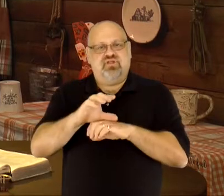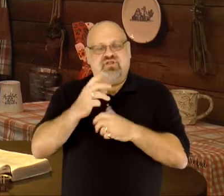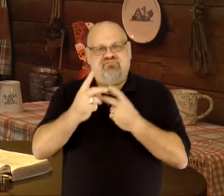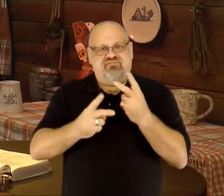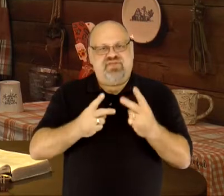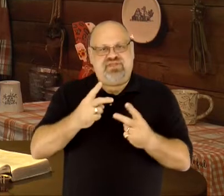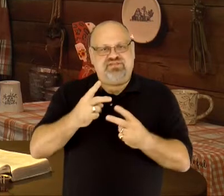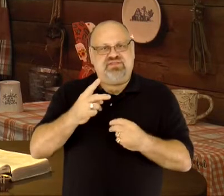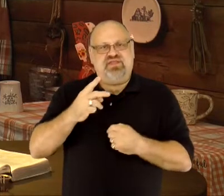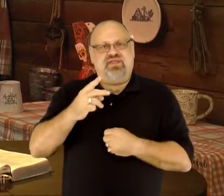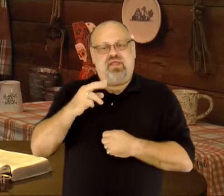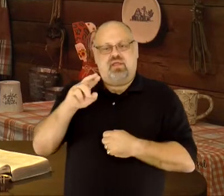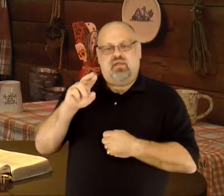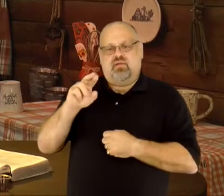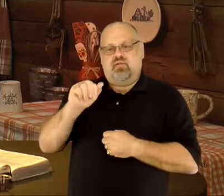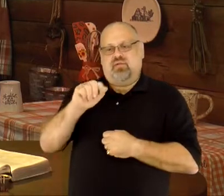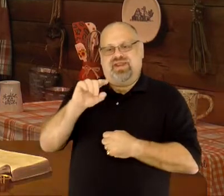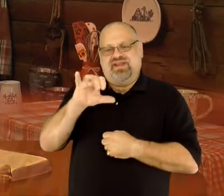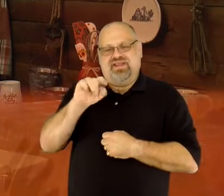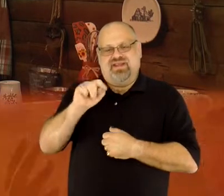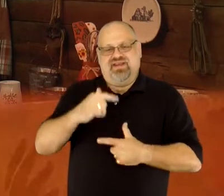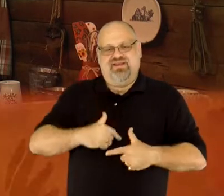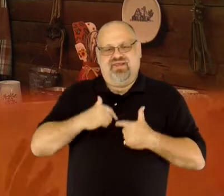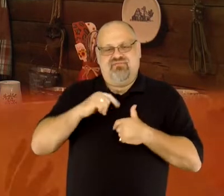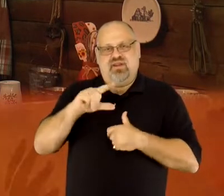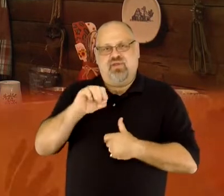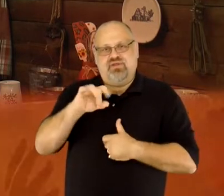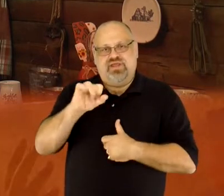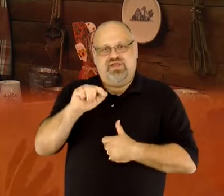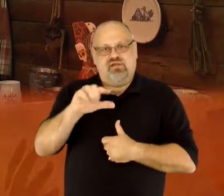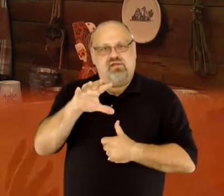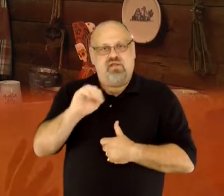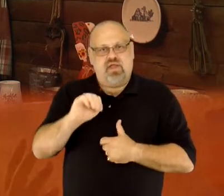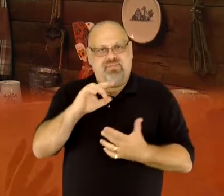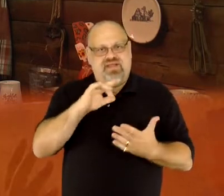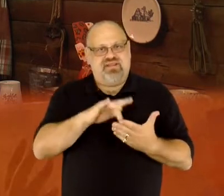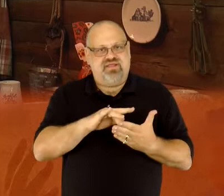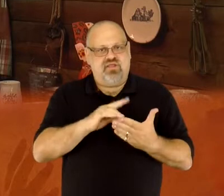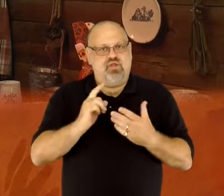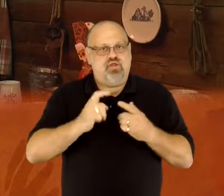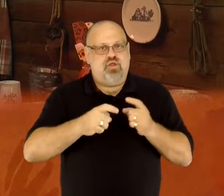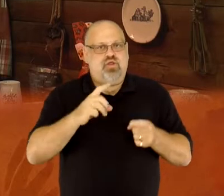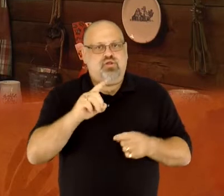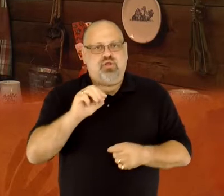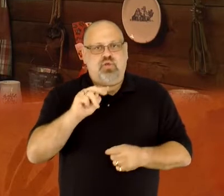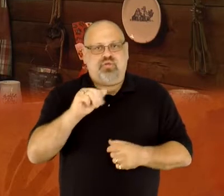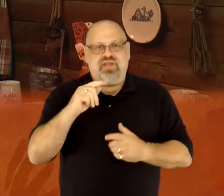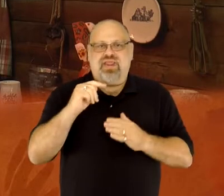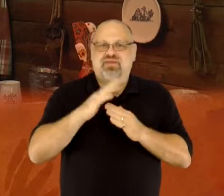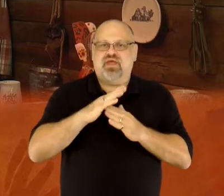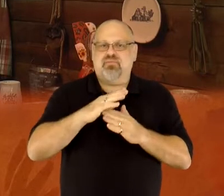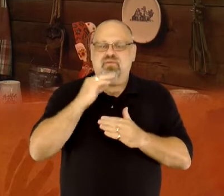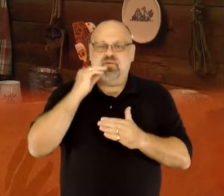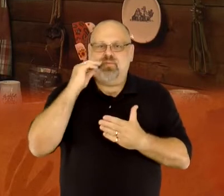you can visit our website at radiantlifelodi.com, and click the donate link at the top of the home page.